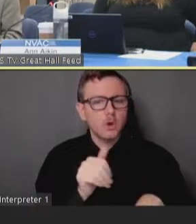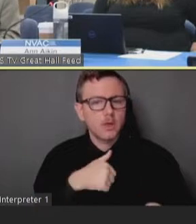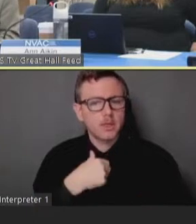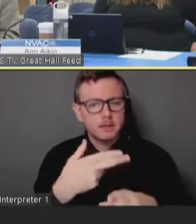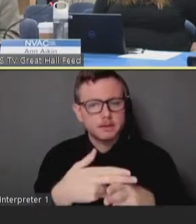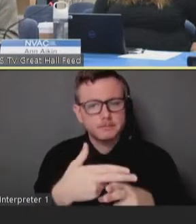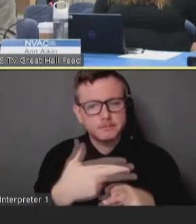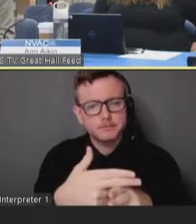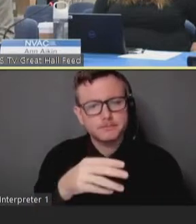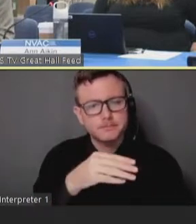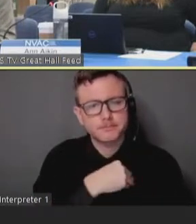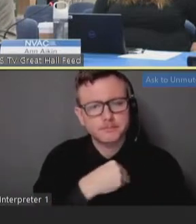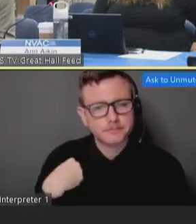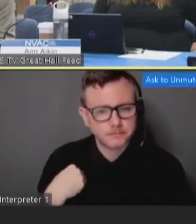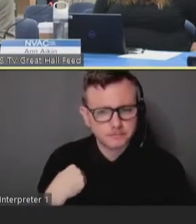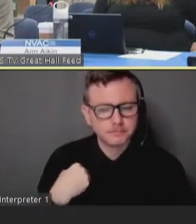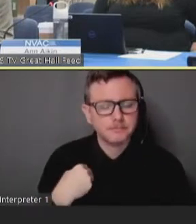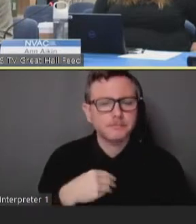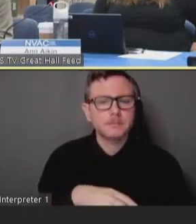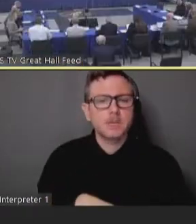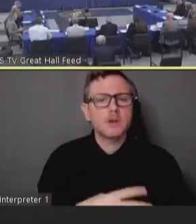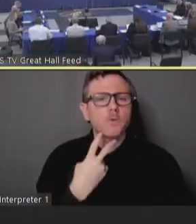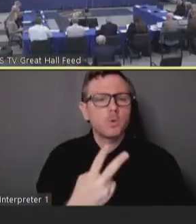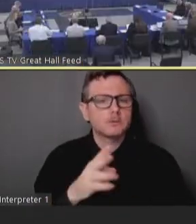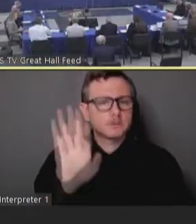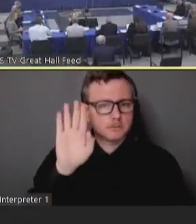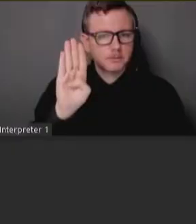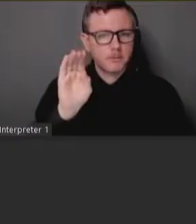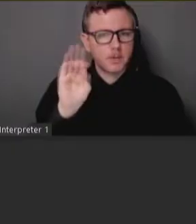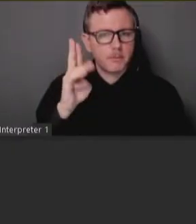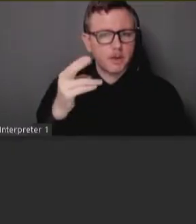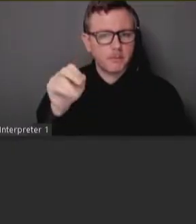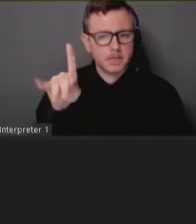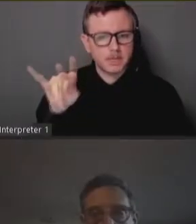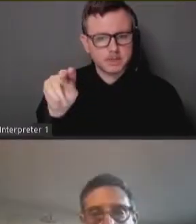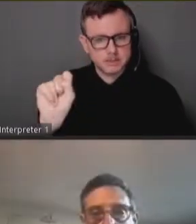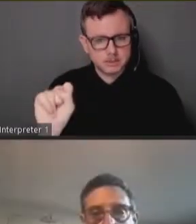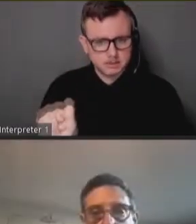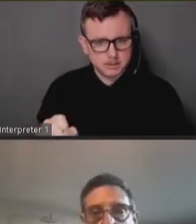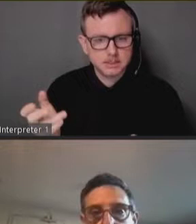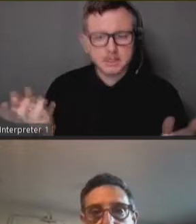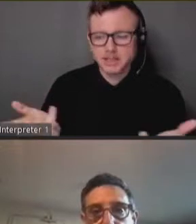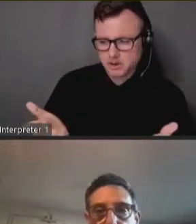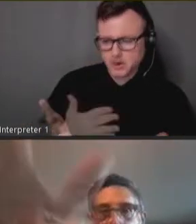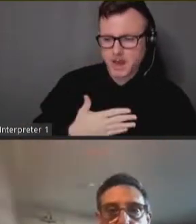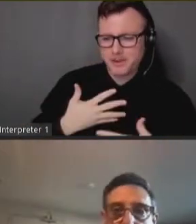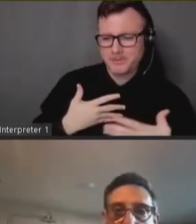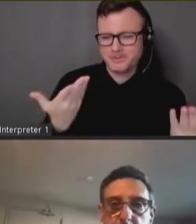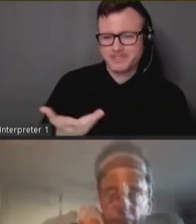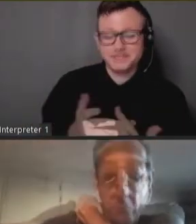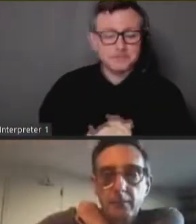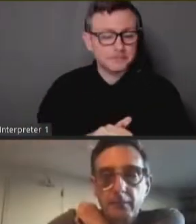Please verbally respond when I call your name. Bob Hopkins. Robert Hopkins: Present. Glad to be here. Ann Aikin: Melody Butler.